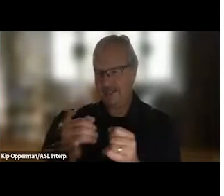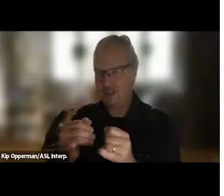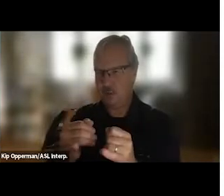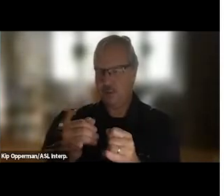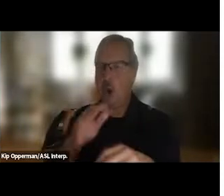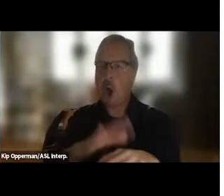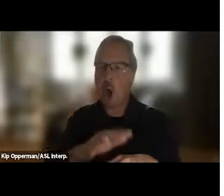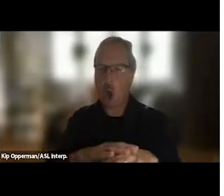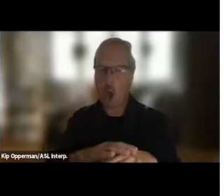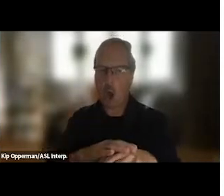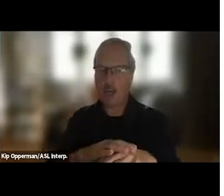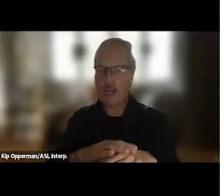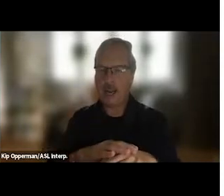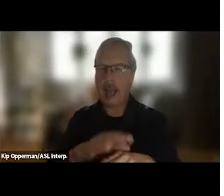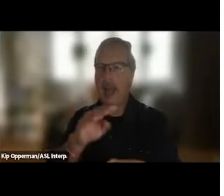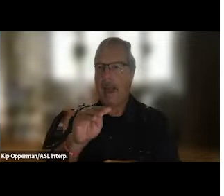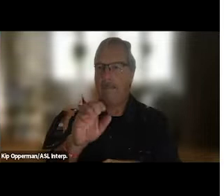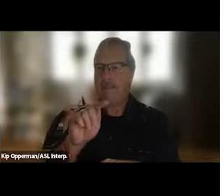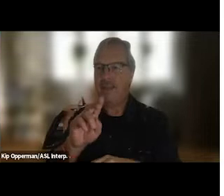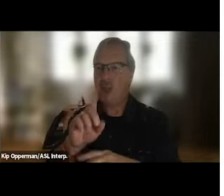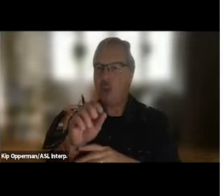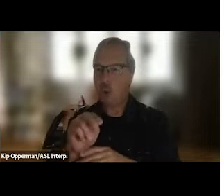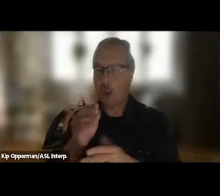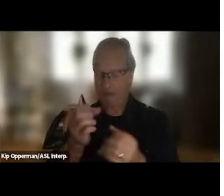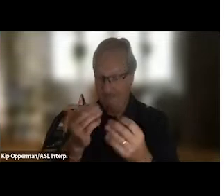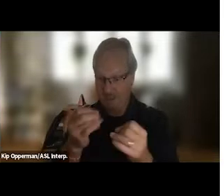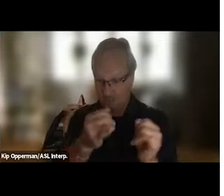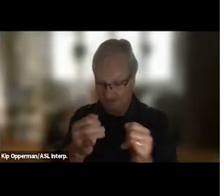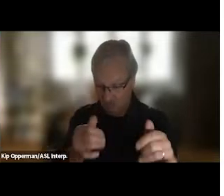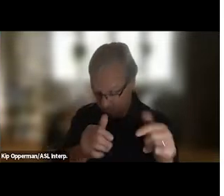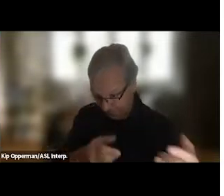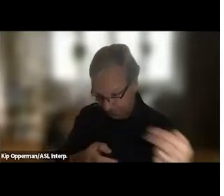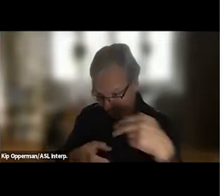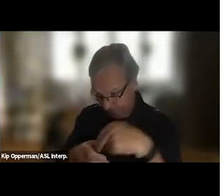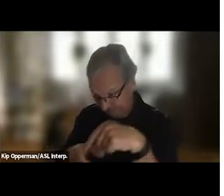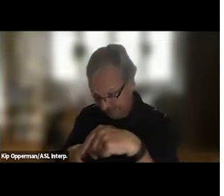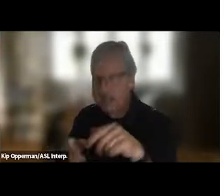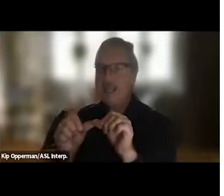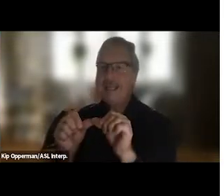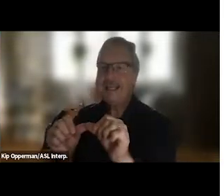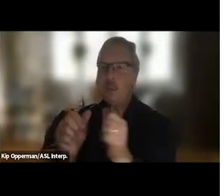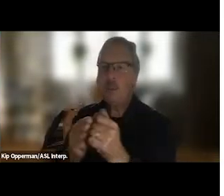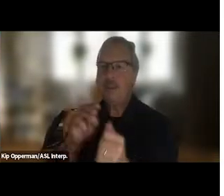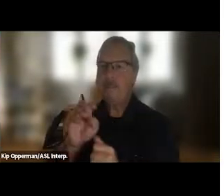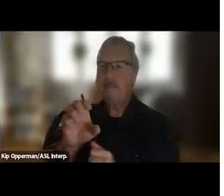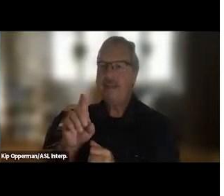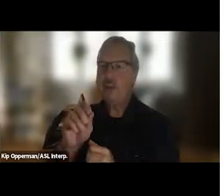Many of those individuals came in and were continued on methadone or there was a pregnant female who came in,